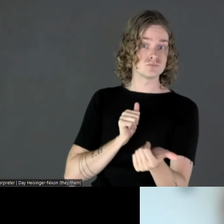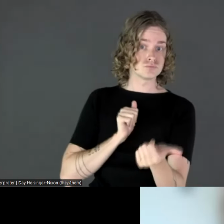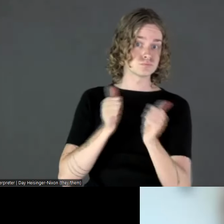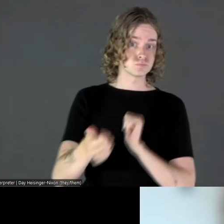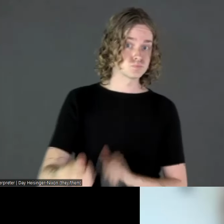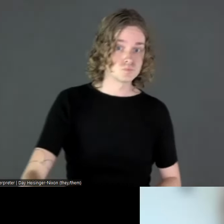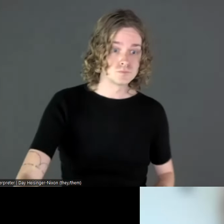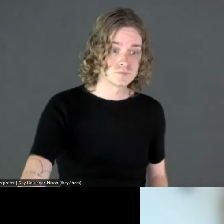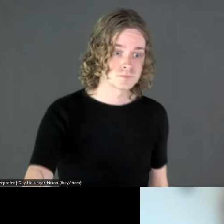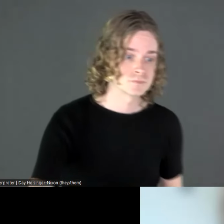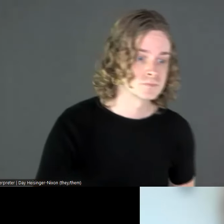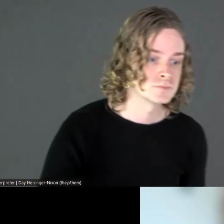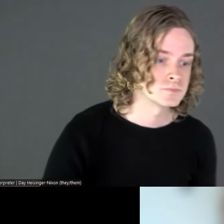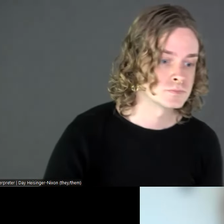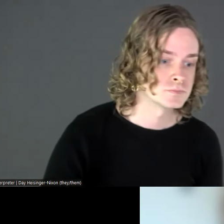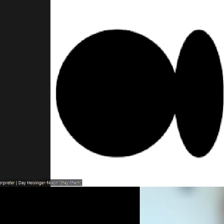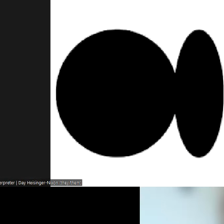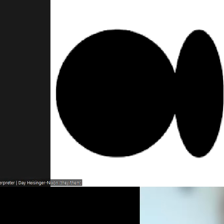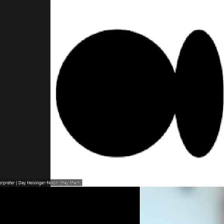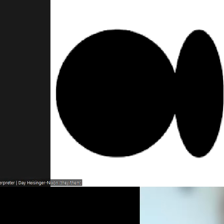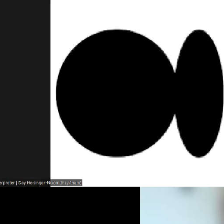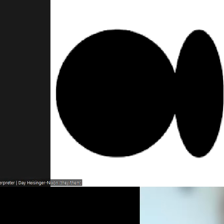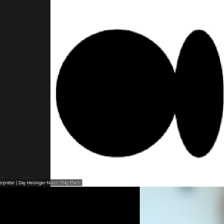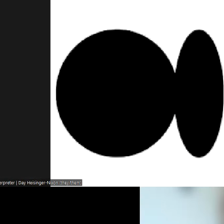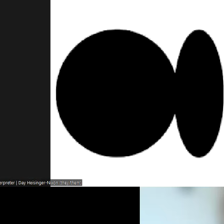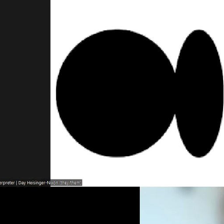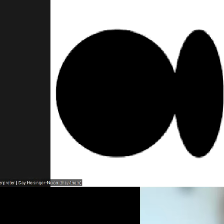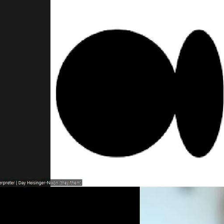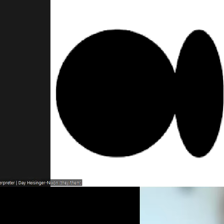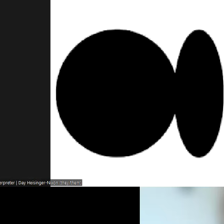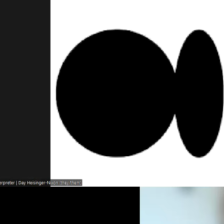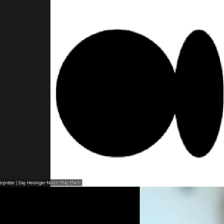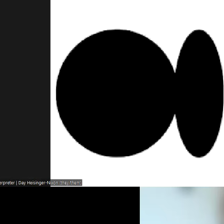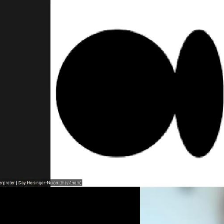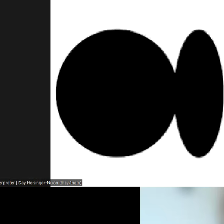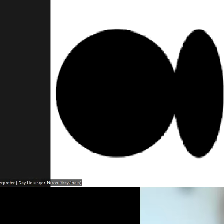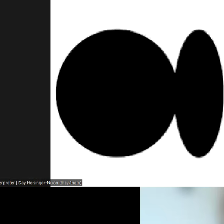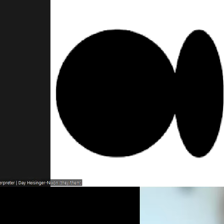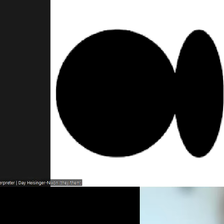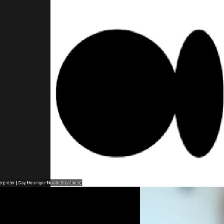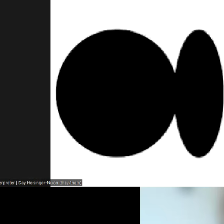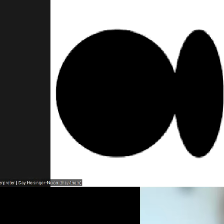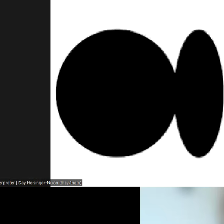all or accessible only to UNICEF staff? >> SARAH PALMER: It is open to all,